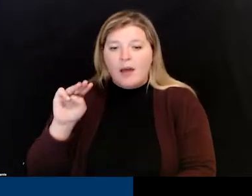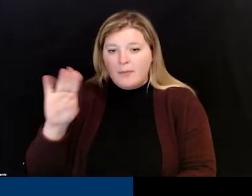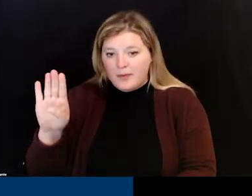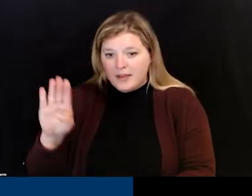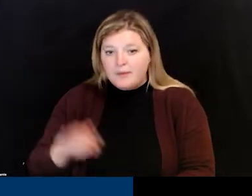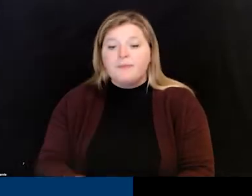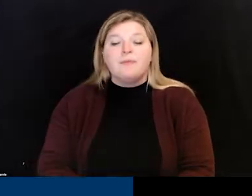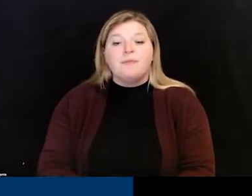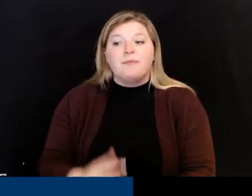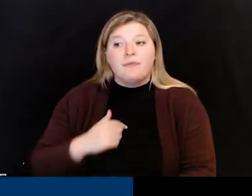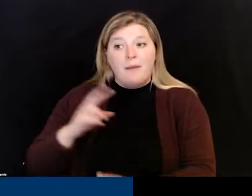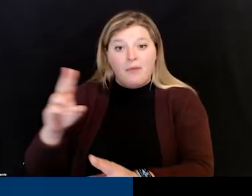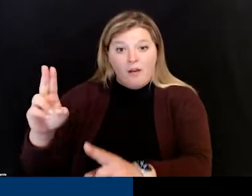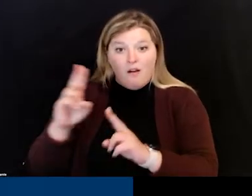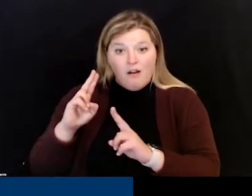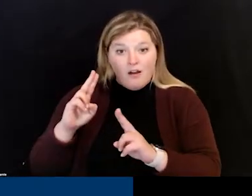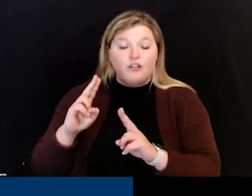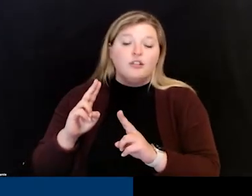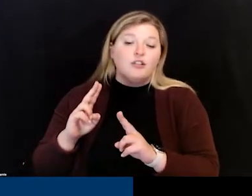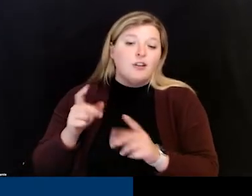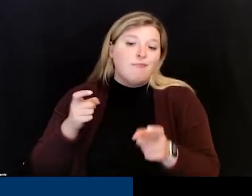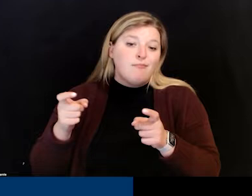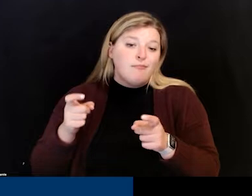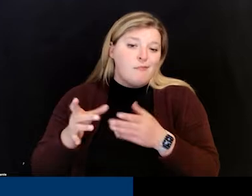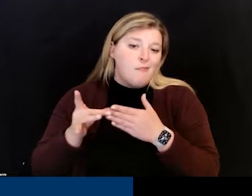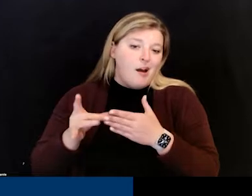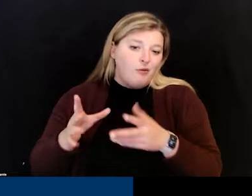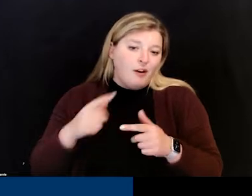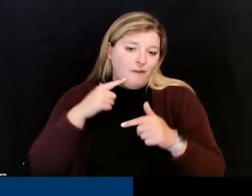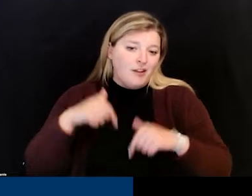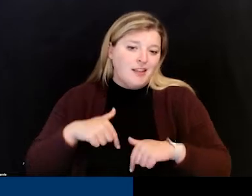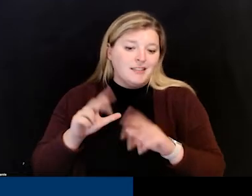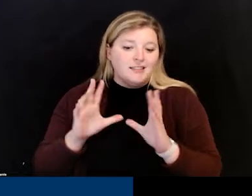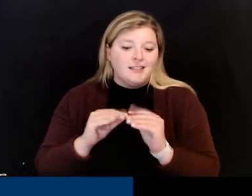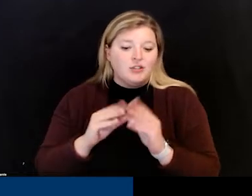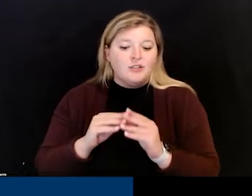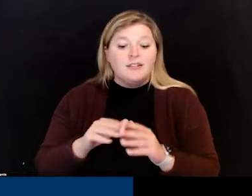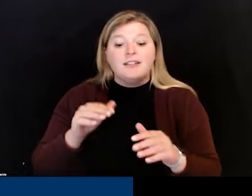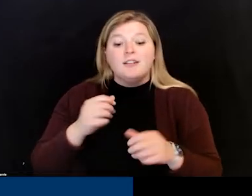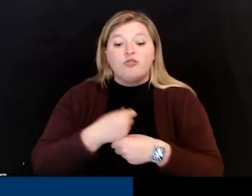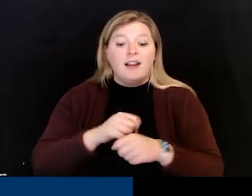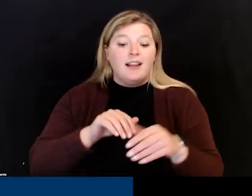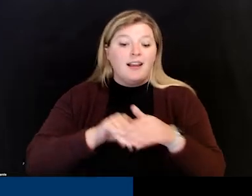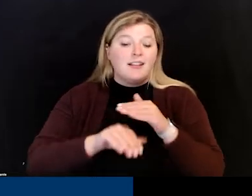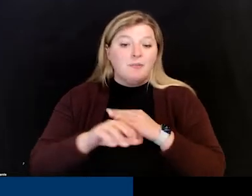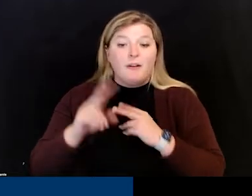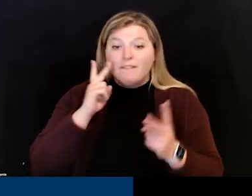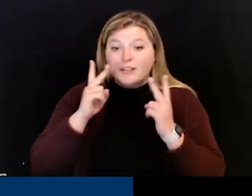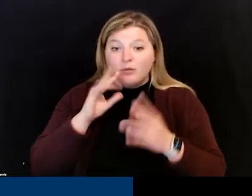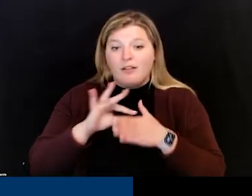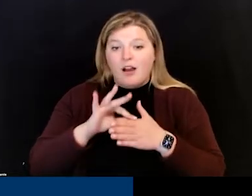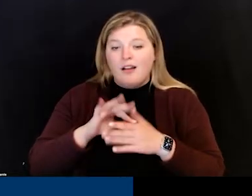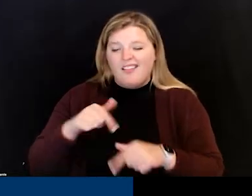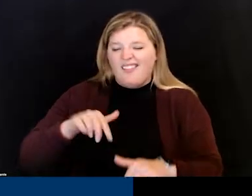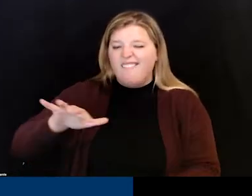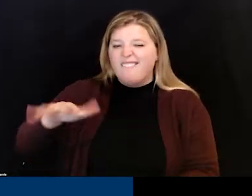I have the honor of serving as the moderator for this session, Accessible Visual Content, the fifth session and our celebration